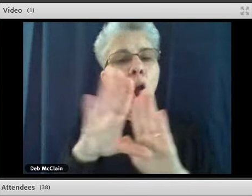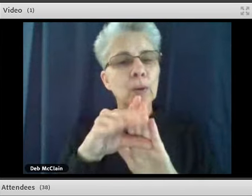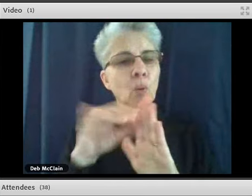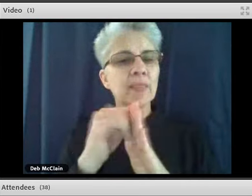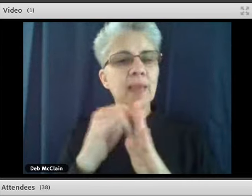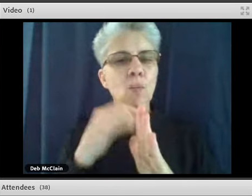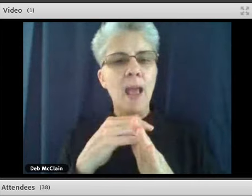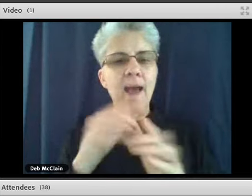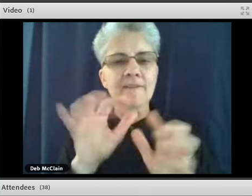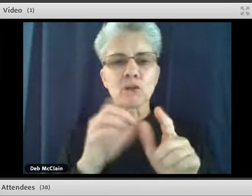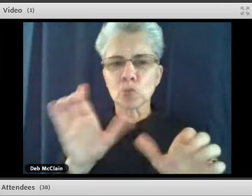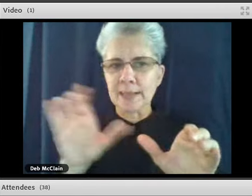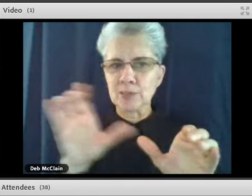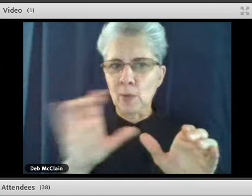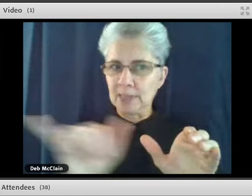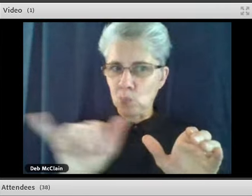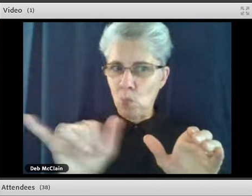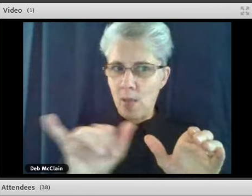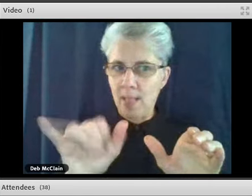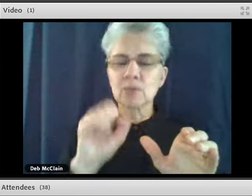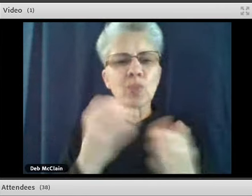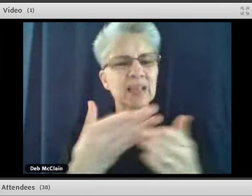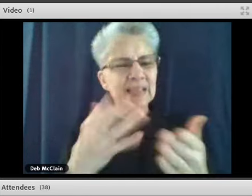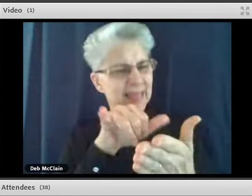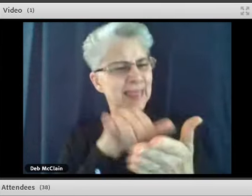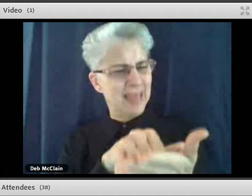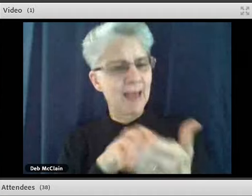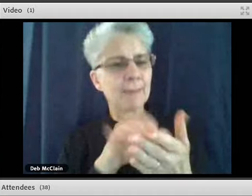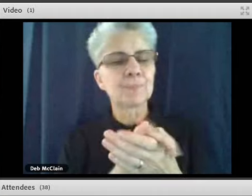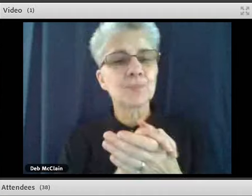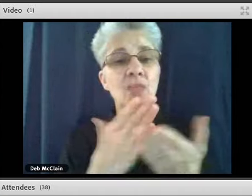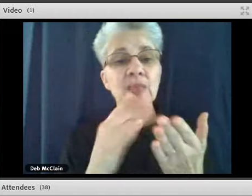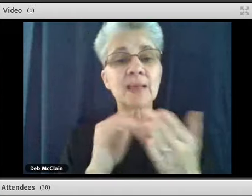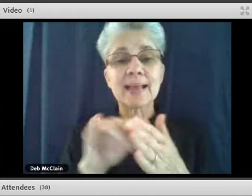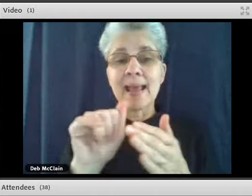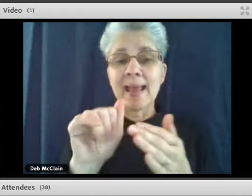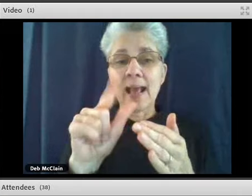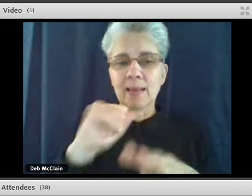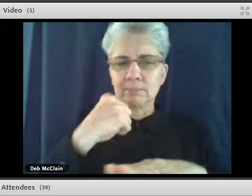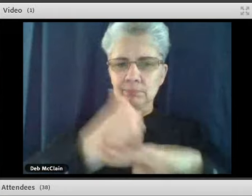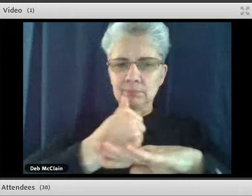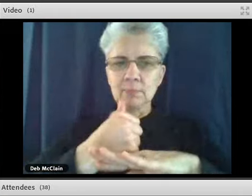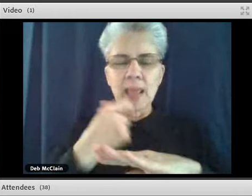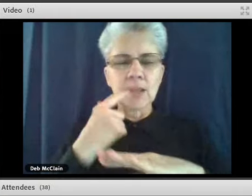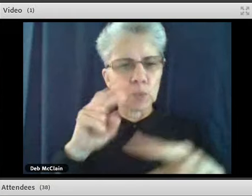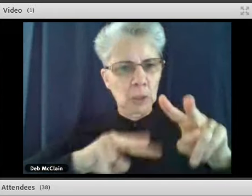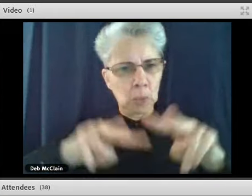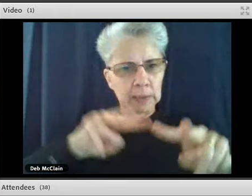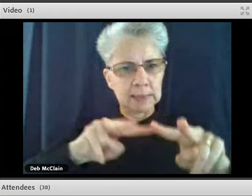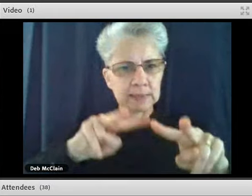which will have a transcript. Things like that. So, those are some of the things the ALA sets out. And you can take a look at this.